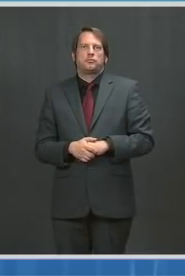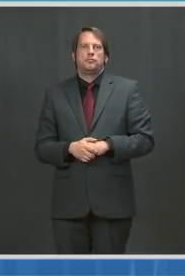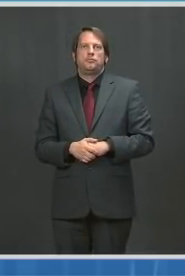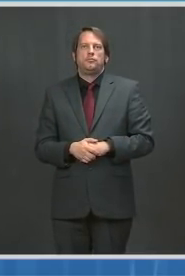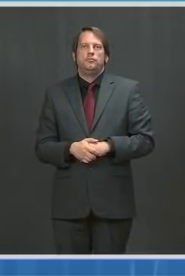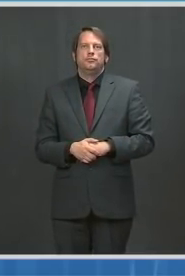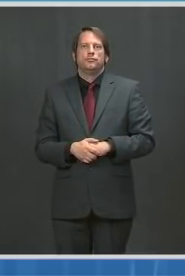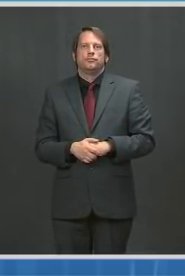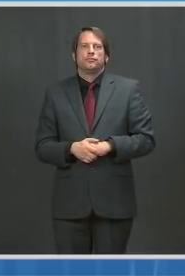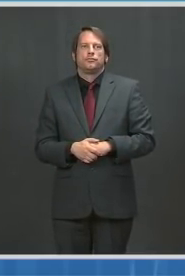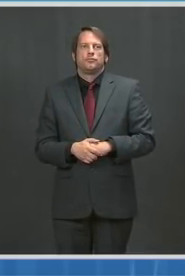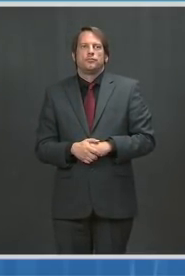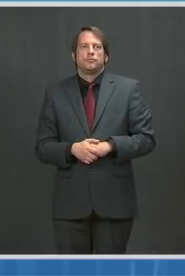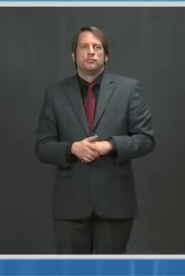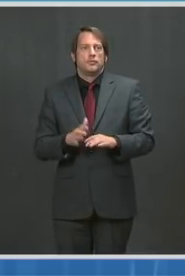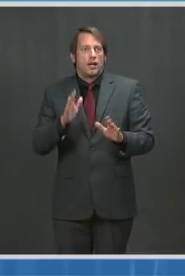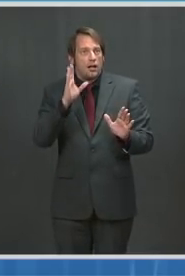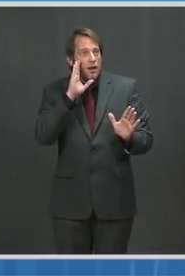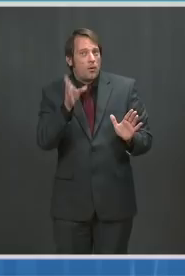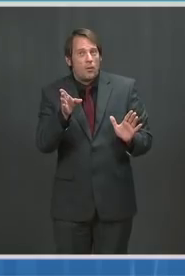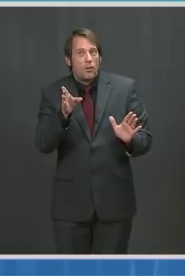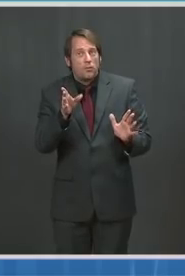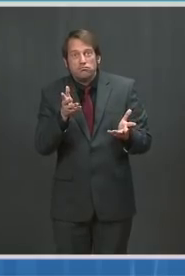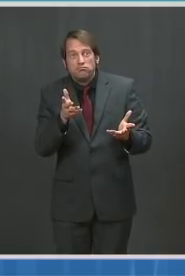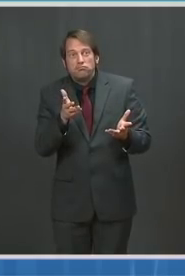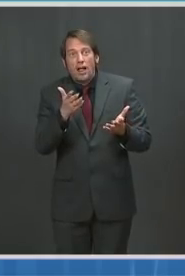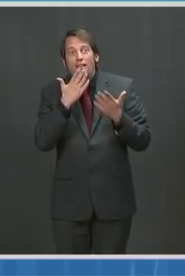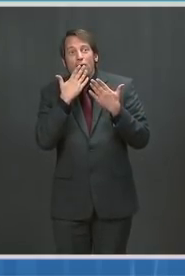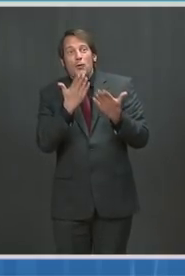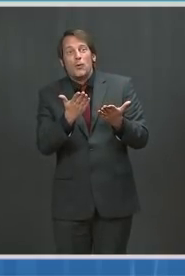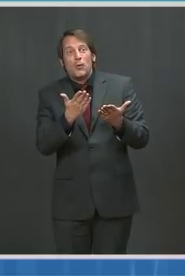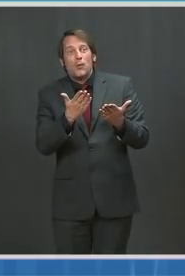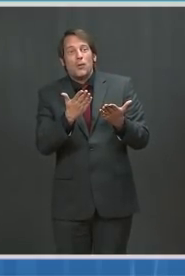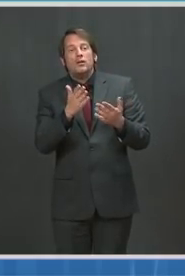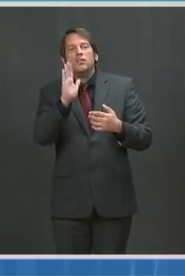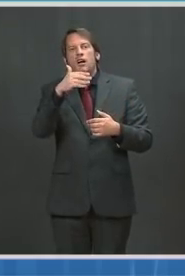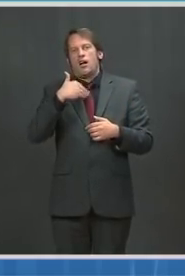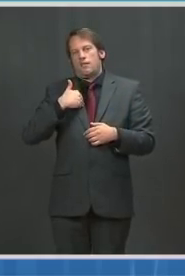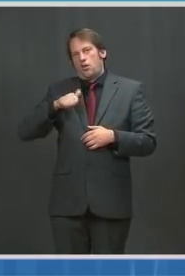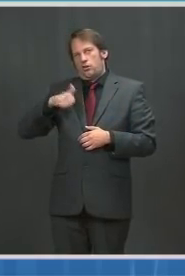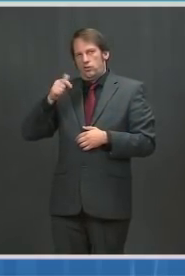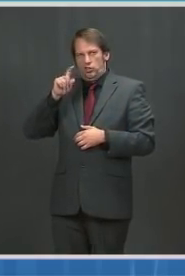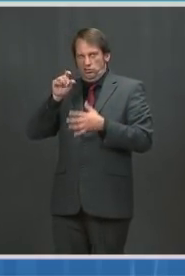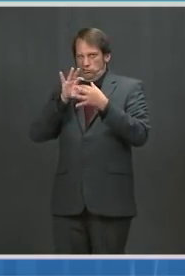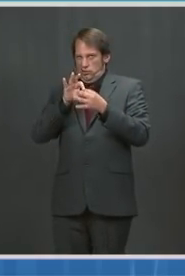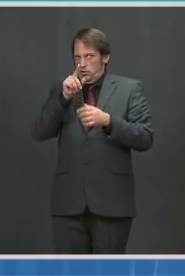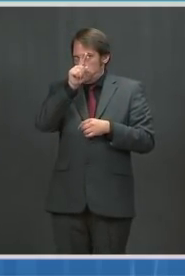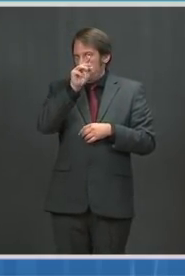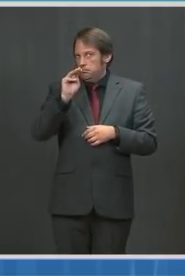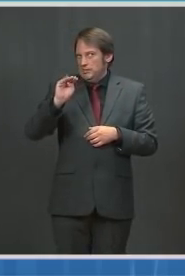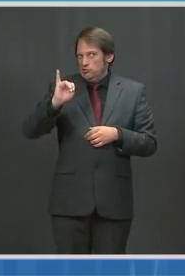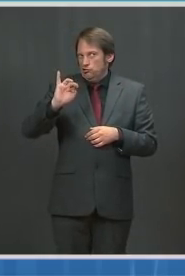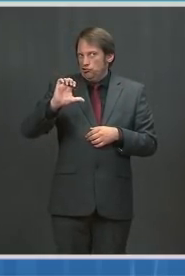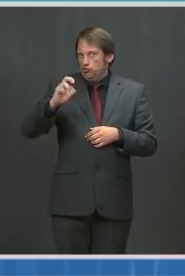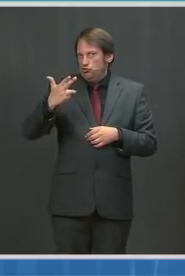The Press: Hey, everyone. Thanks for this. So another question on Michigan and vaccine allocation: Is it accurate to say that, as of today,